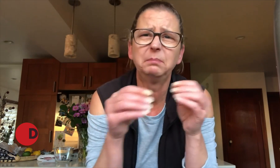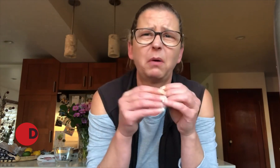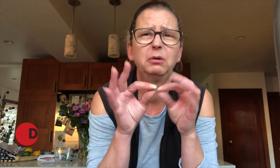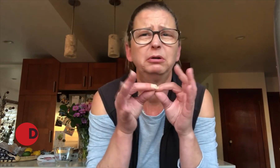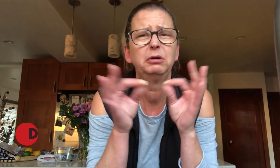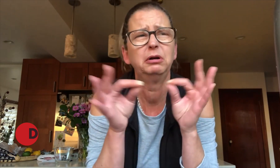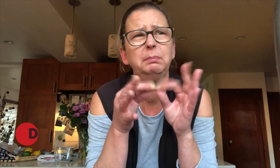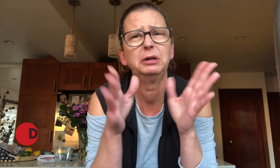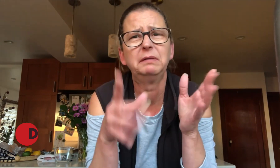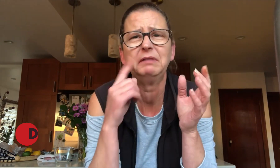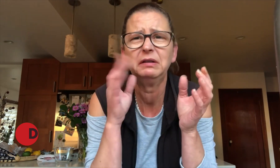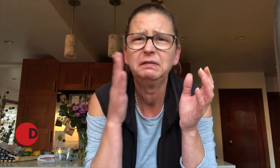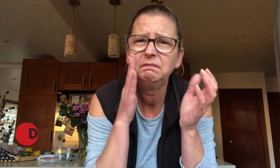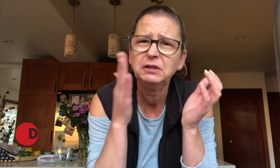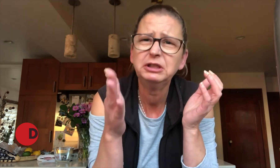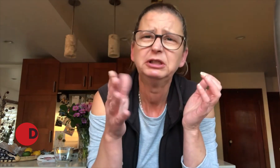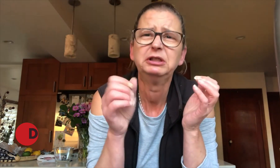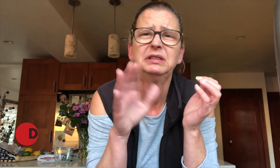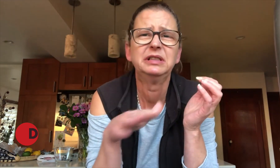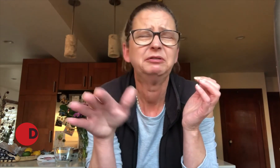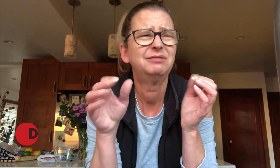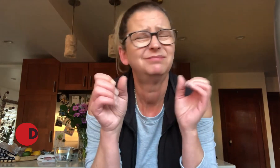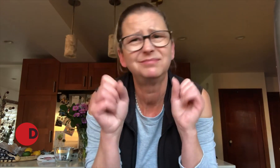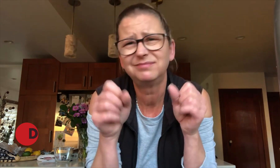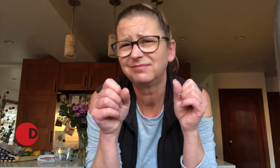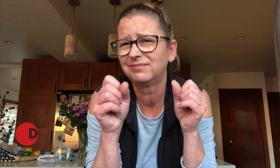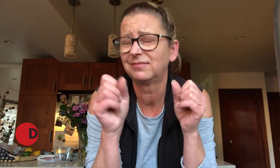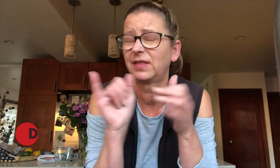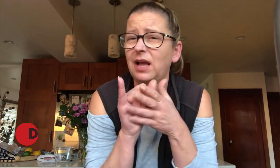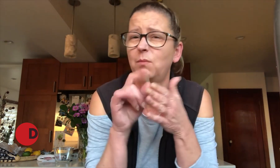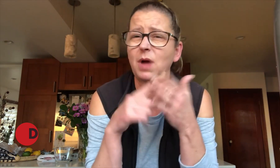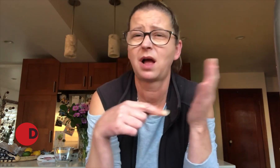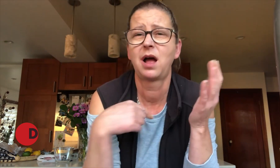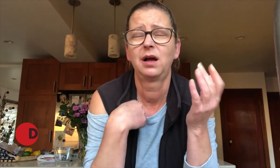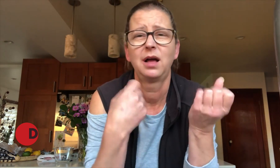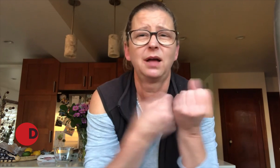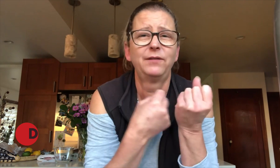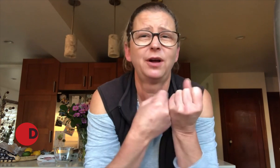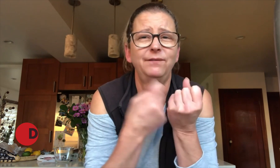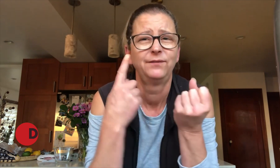discussed. With that said, you all are talking about how we need